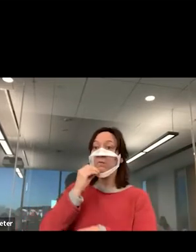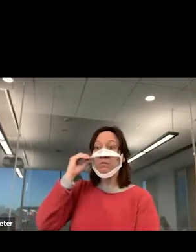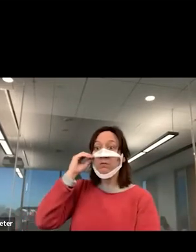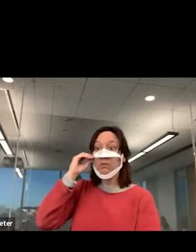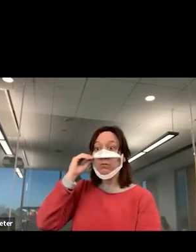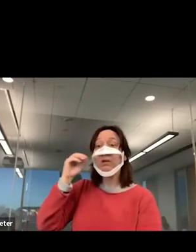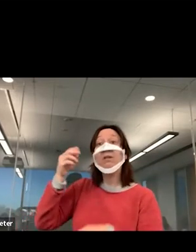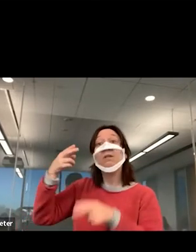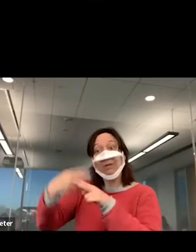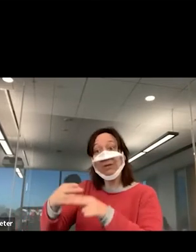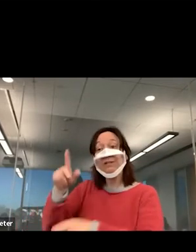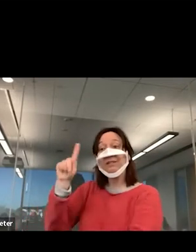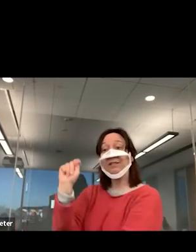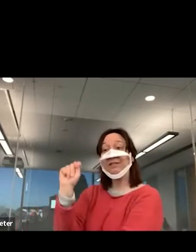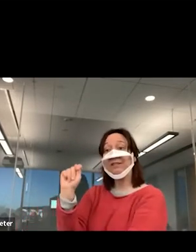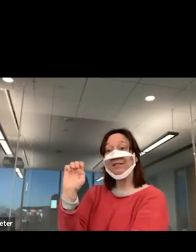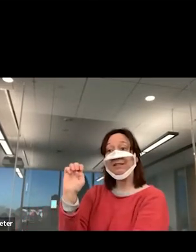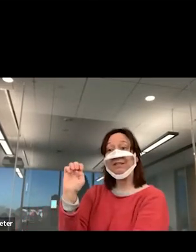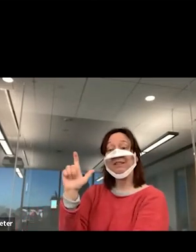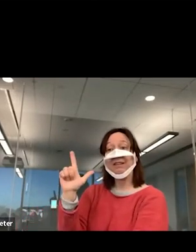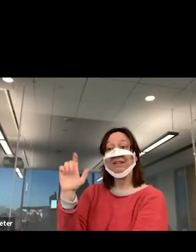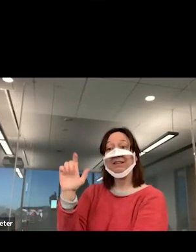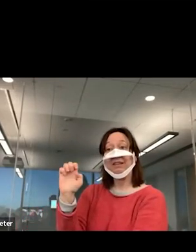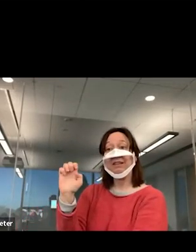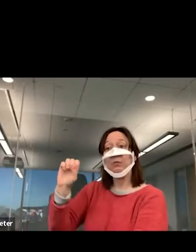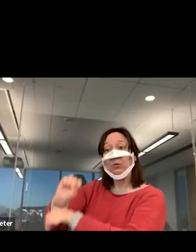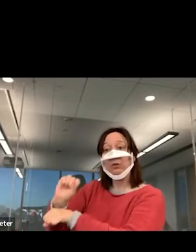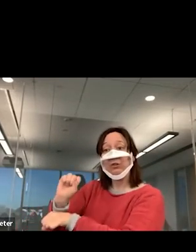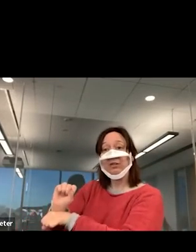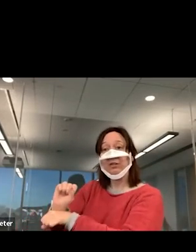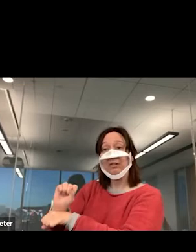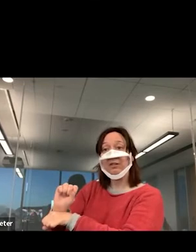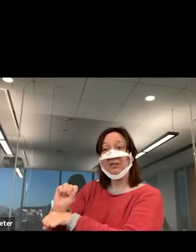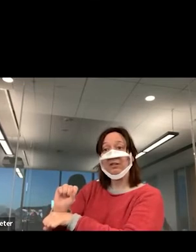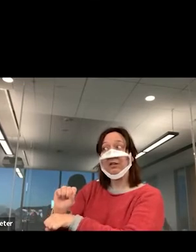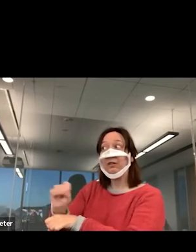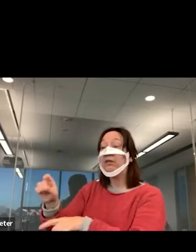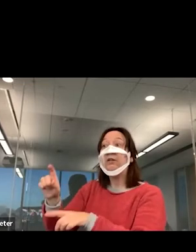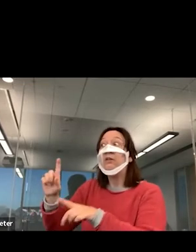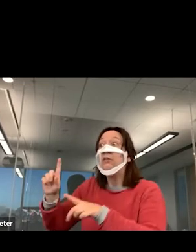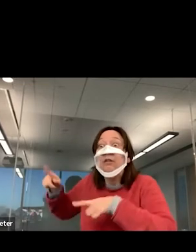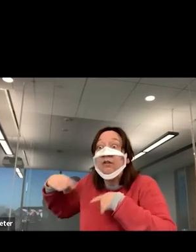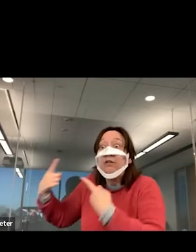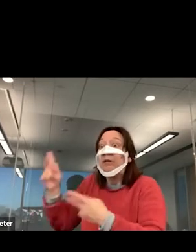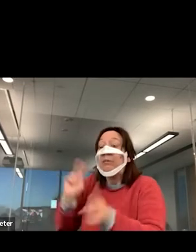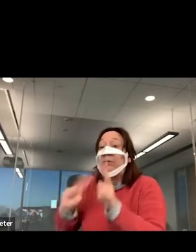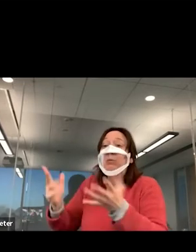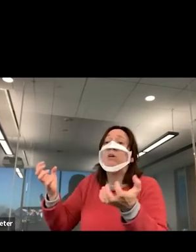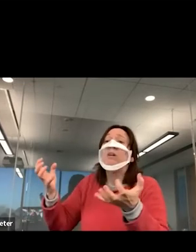one no one could get i don't care where you worked how liberal they were teleworking for a person